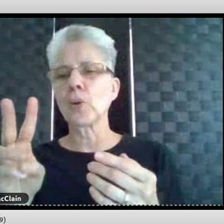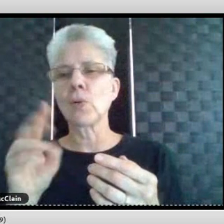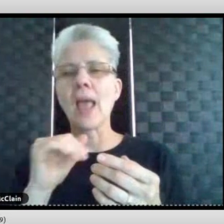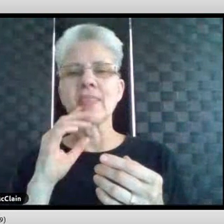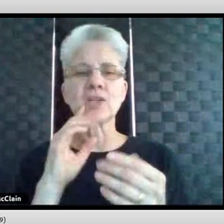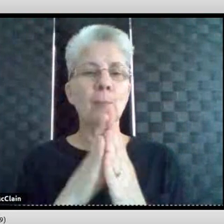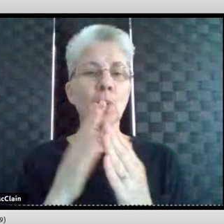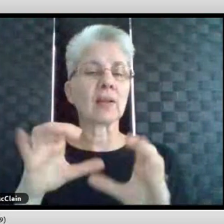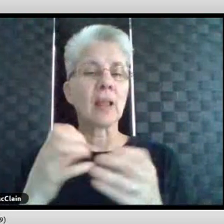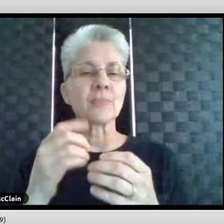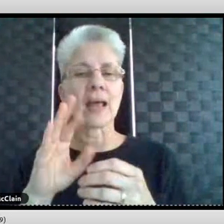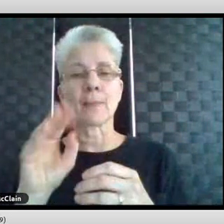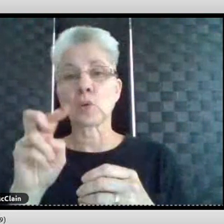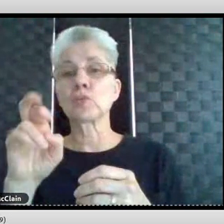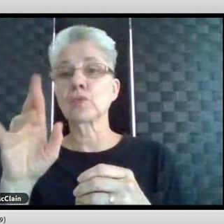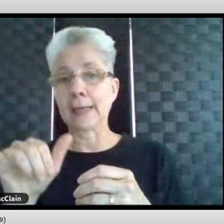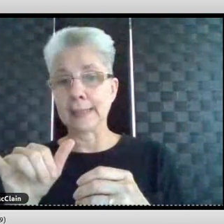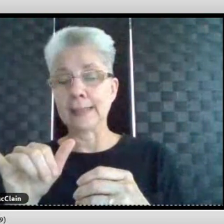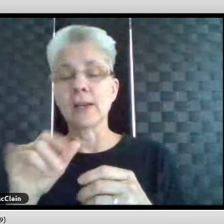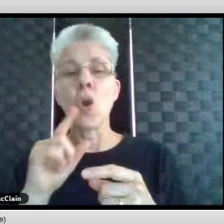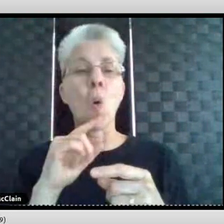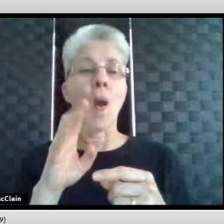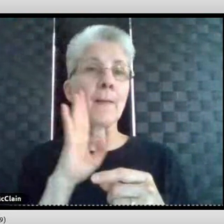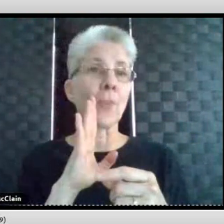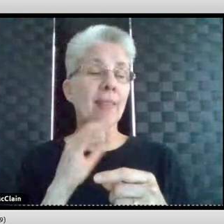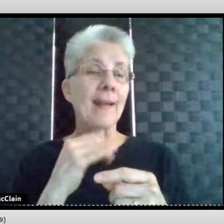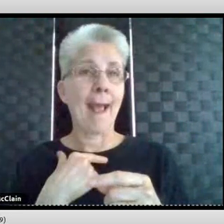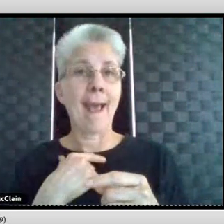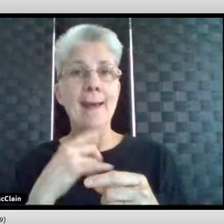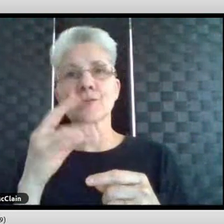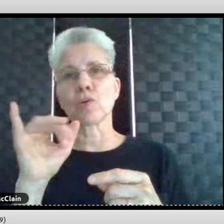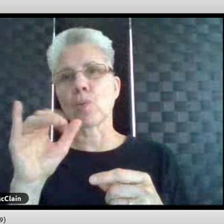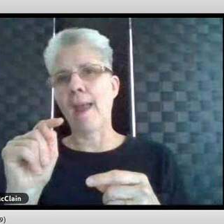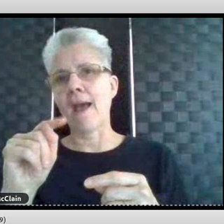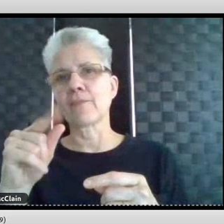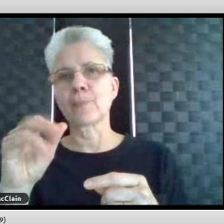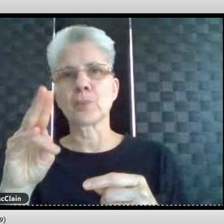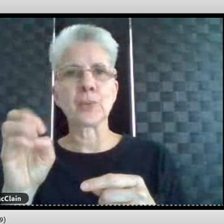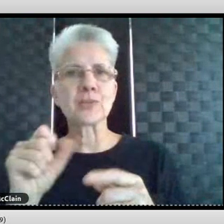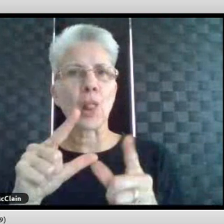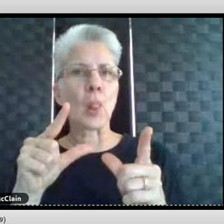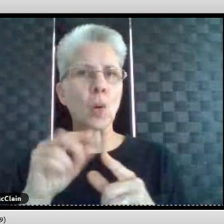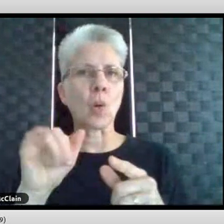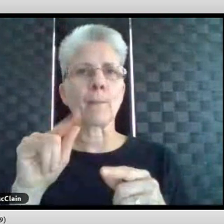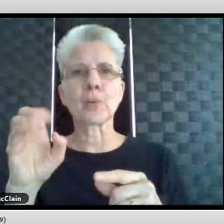usually is what it is, or at a bar that has craft brews, local brews, those kinds of things.